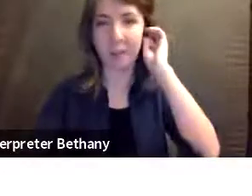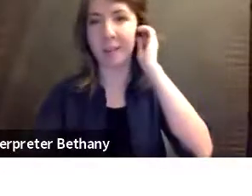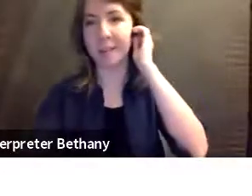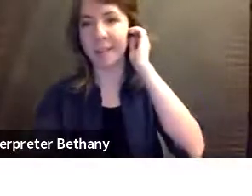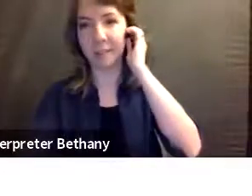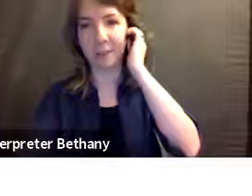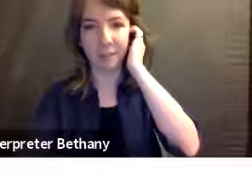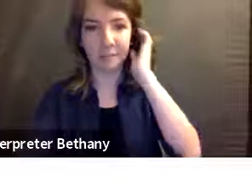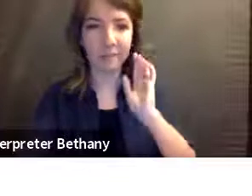There you go.